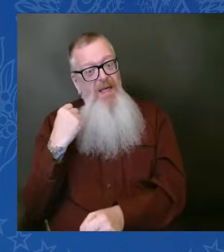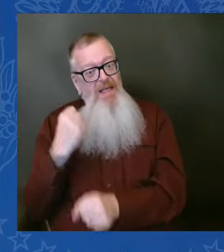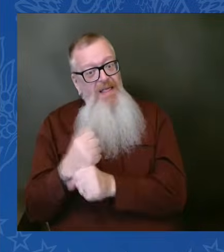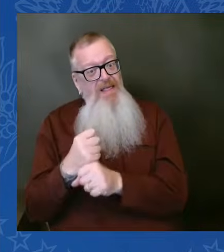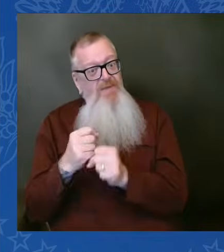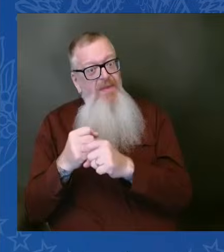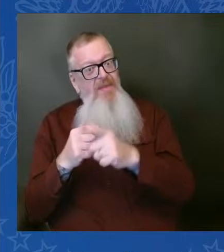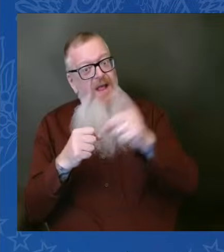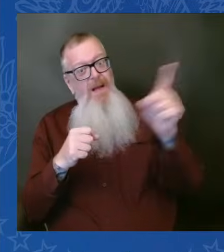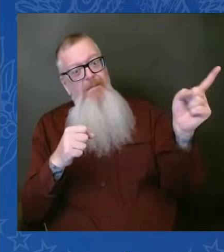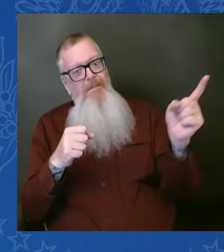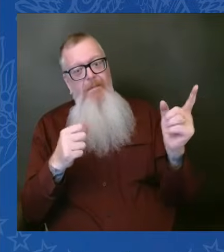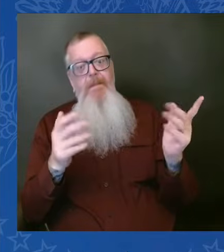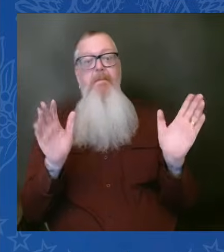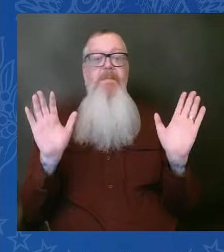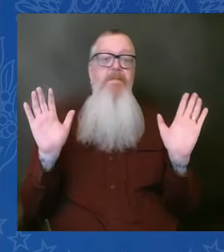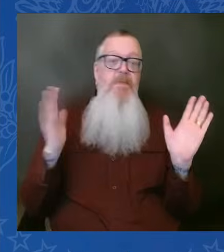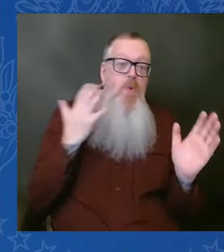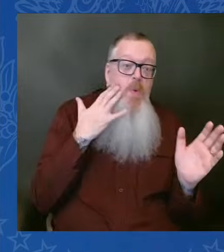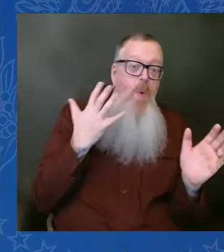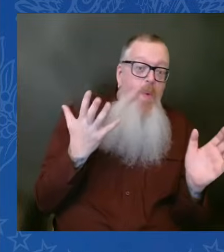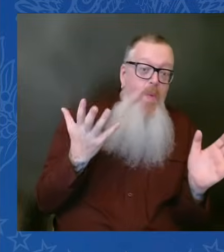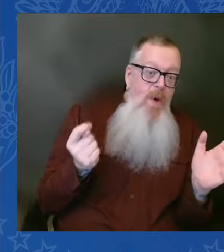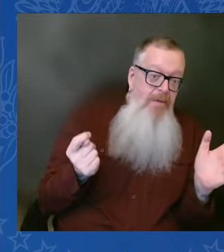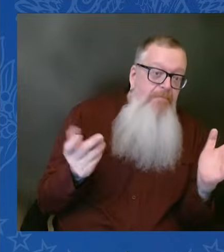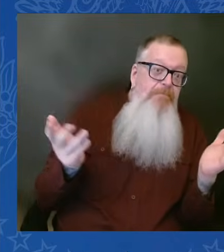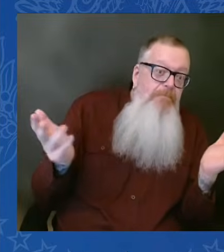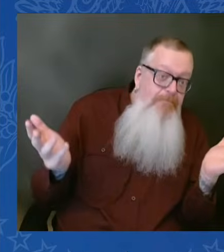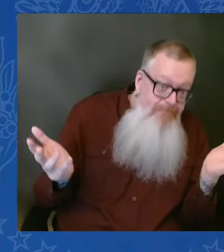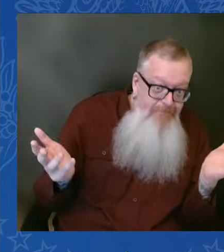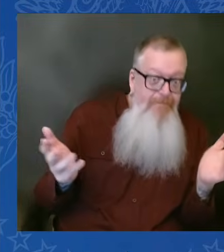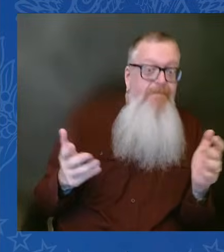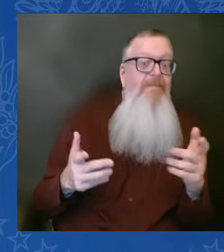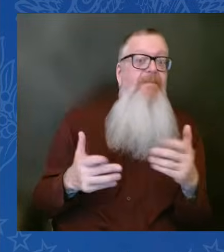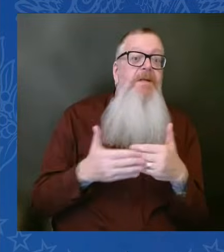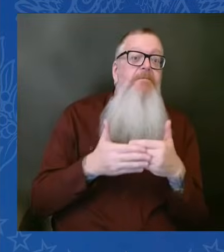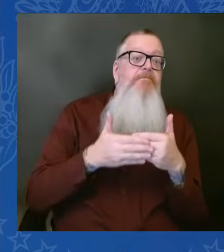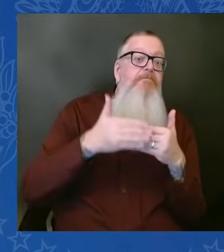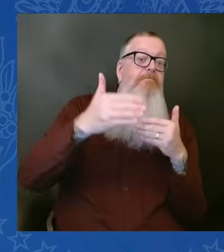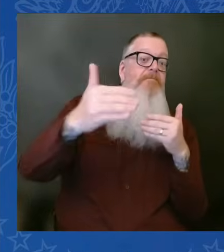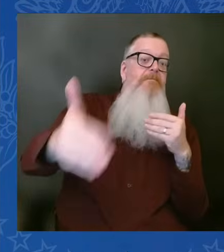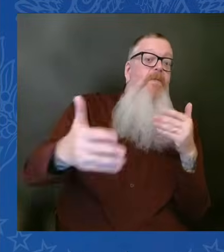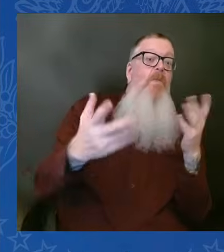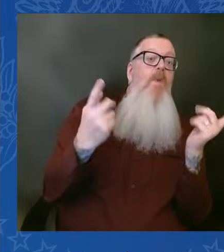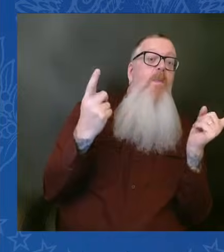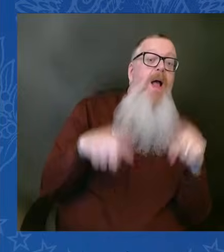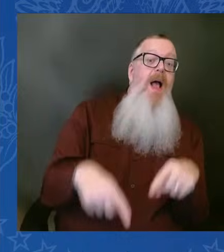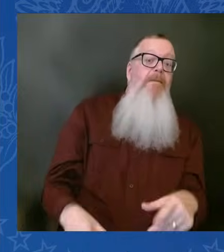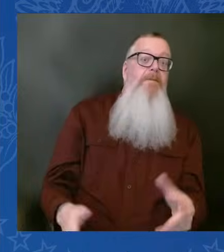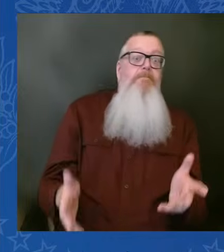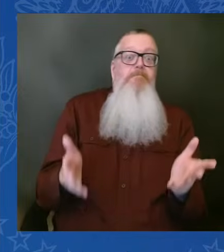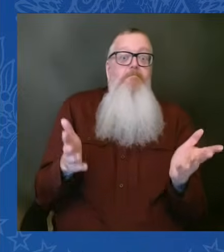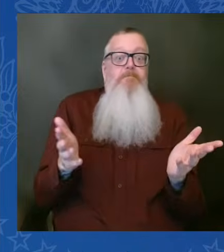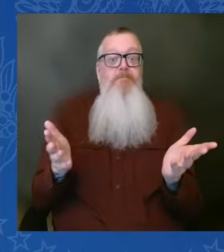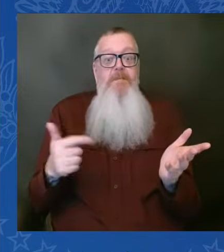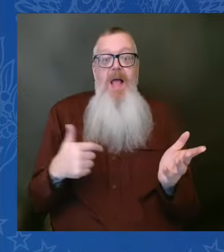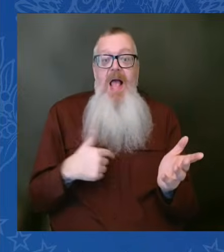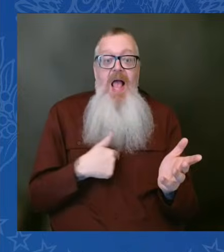we all know in time what will happen. I’ve never agreed with Ronald Reagan’s approach to the economy -- although, I got along with him very well --